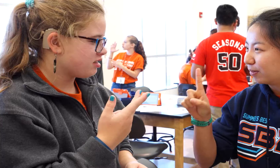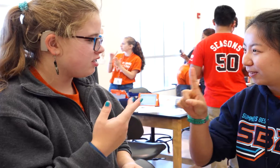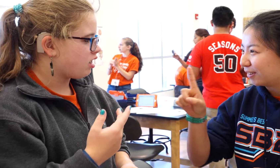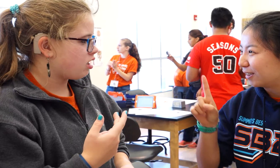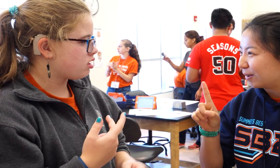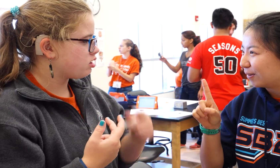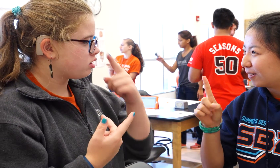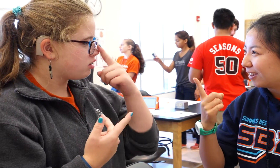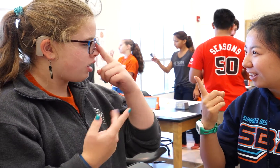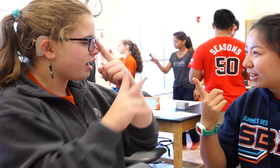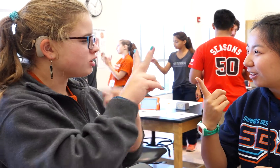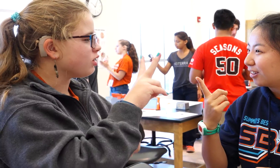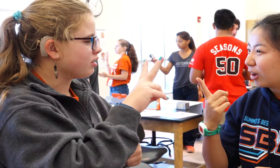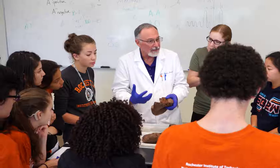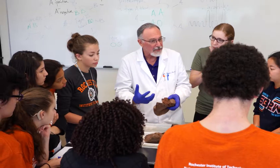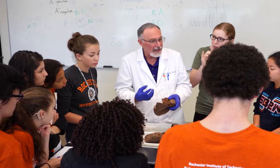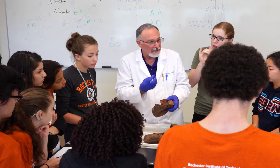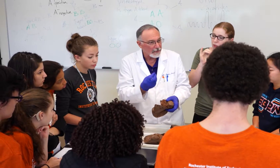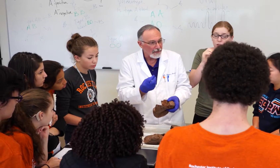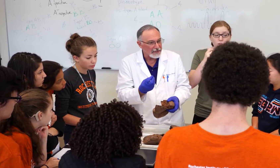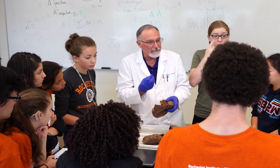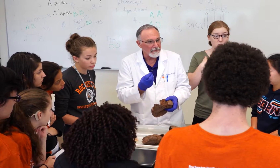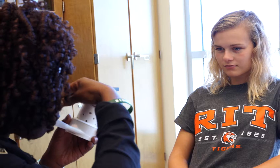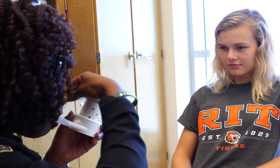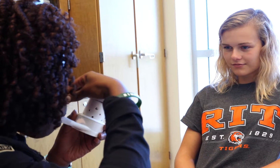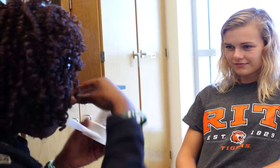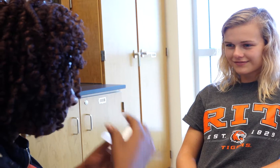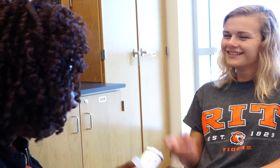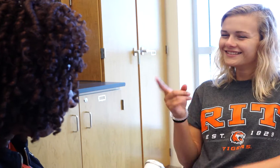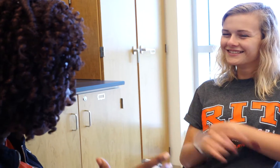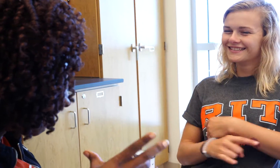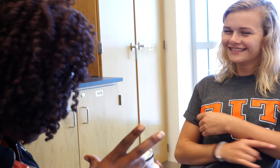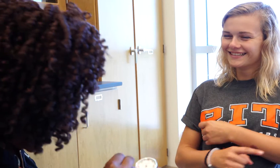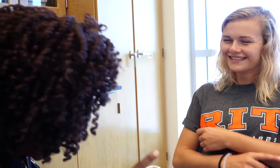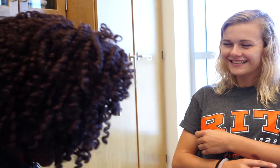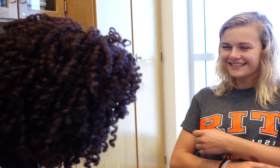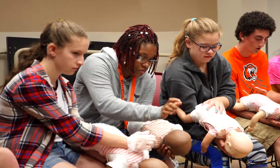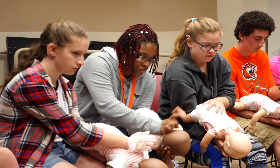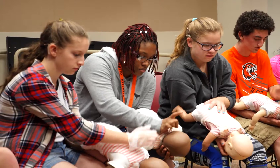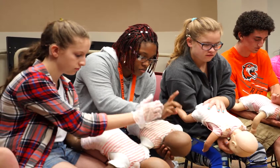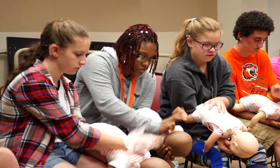Students at the one-week camp attend medical demonstrations, Enjoy field trips, participate in hands-on activities,